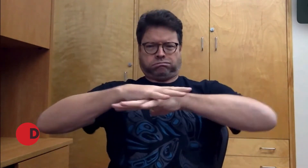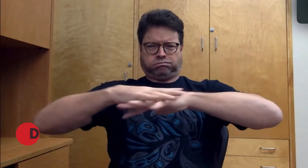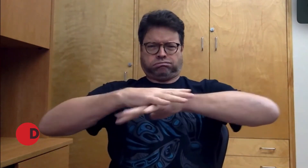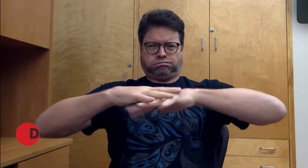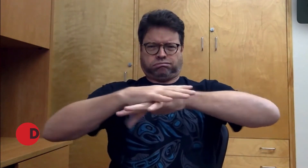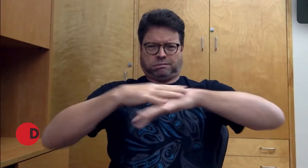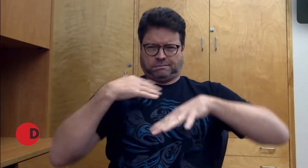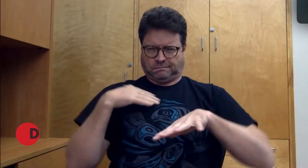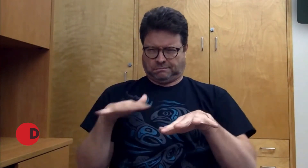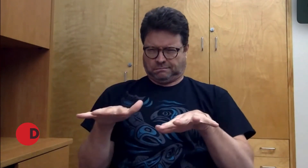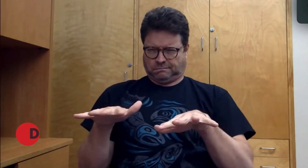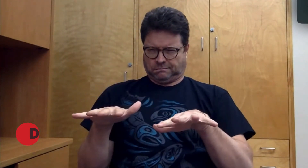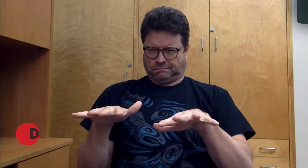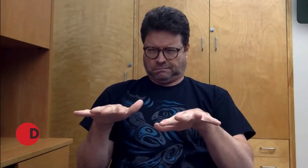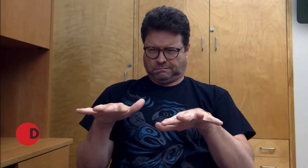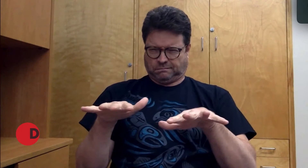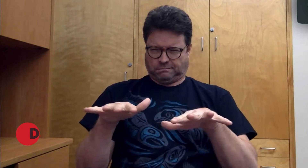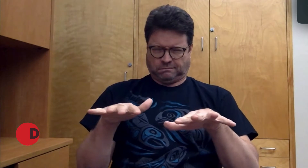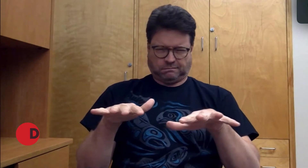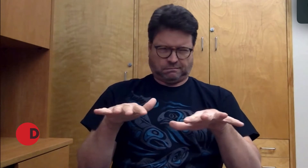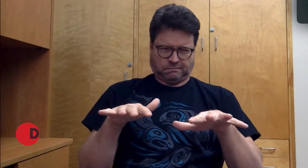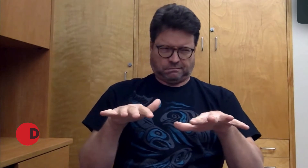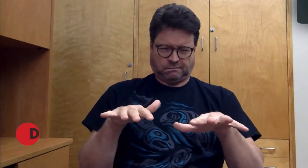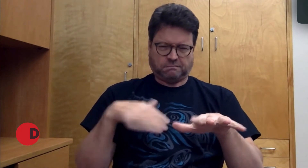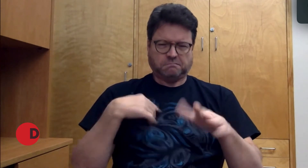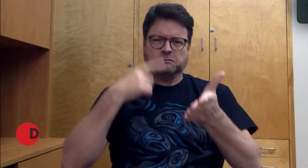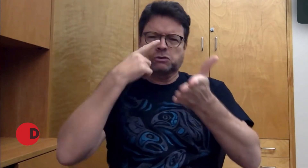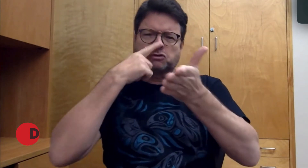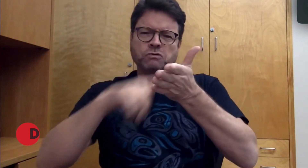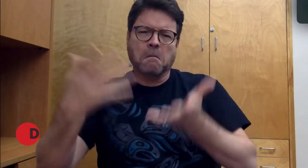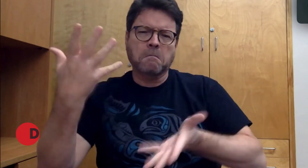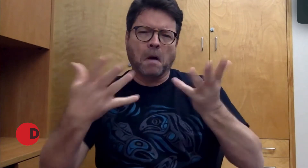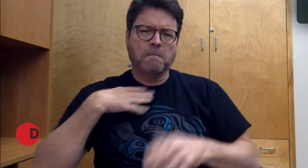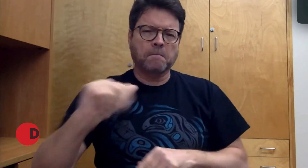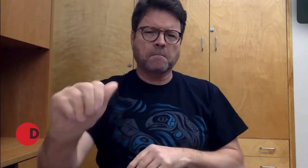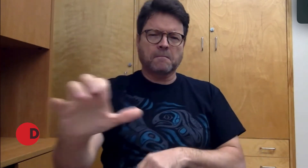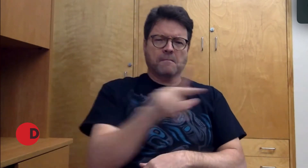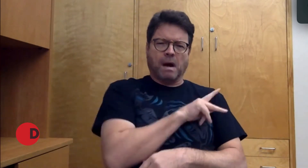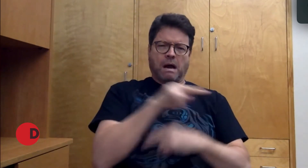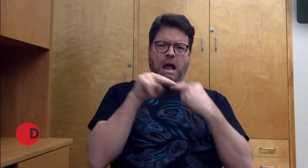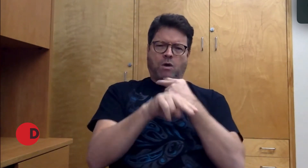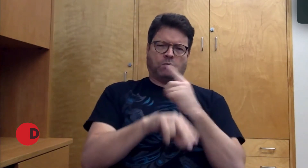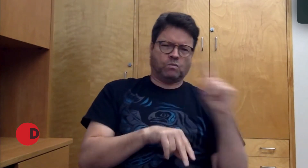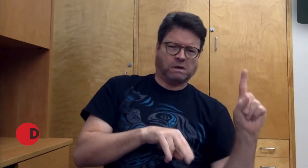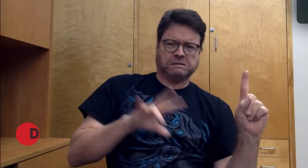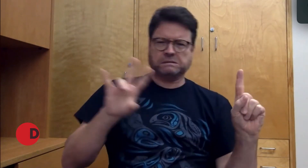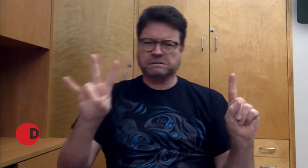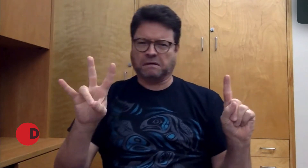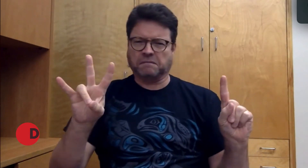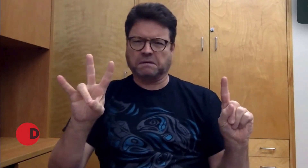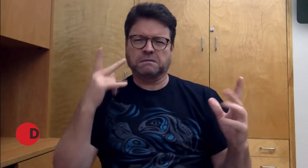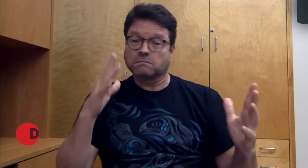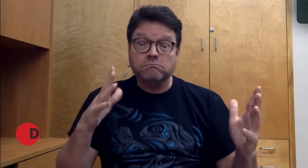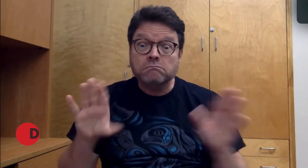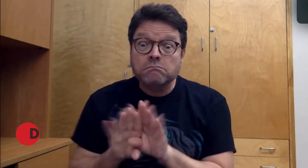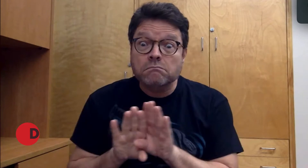of cars everywhere. I decided to go back and check highway 1 and 7,